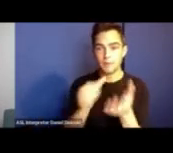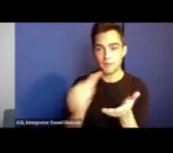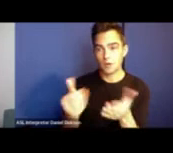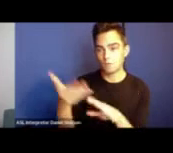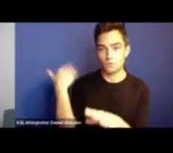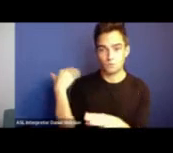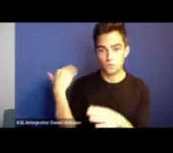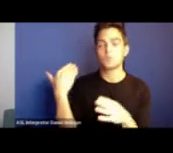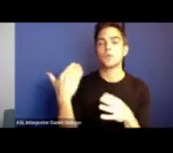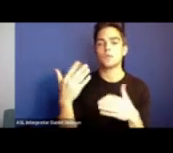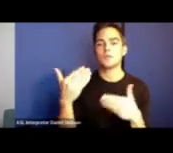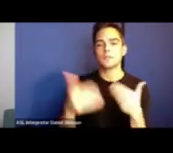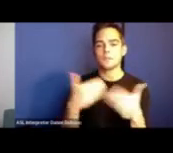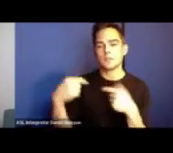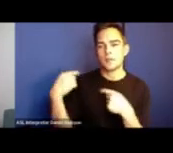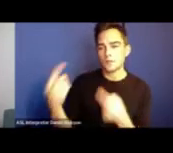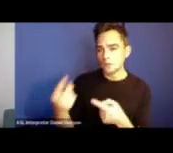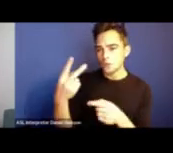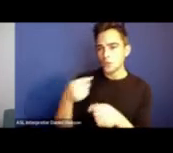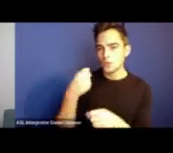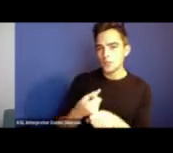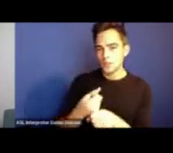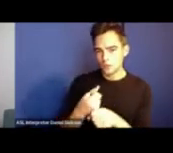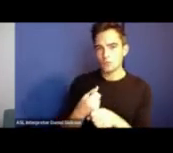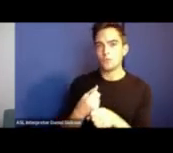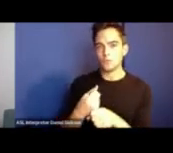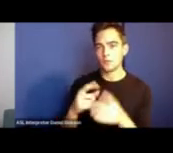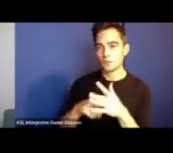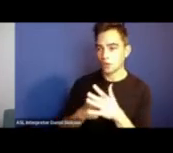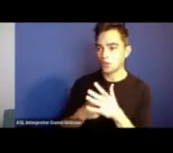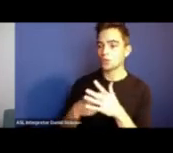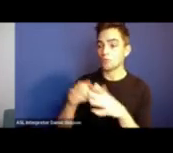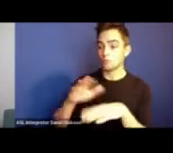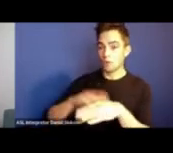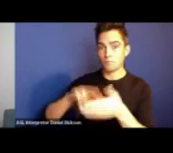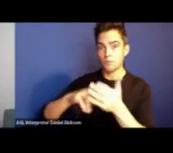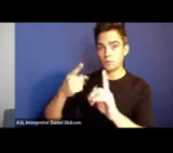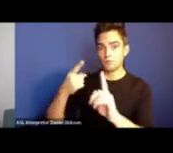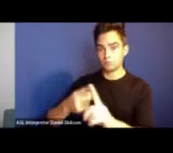systematically over the last few years, we have begun to intentionally de-silo, those